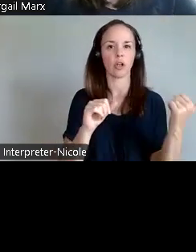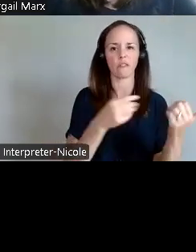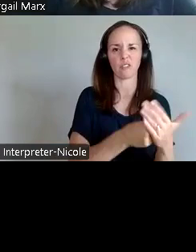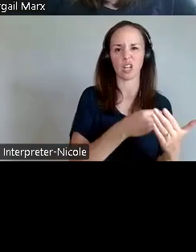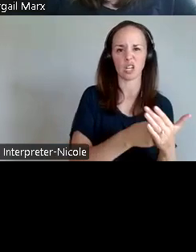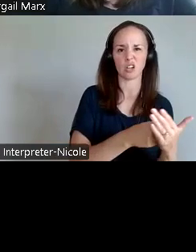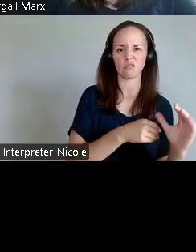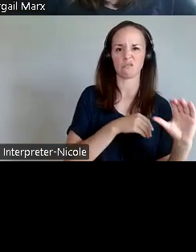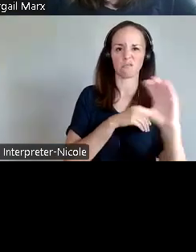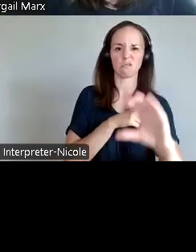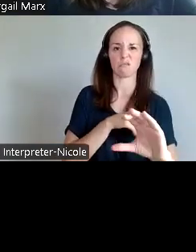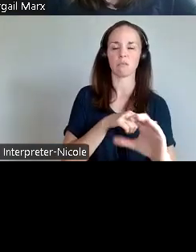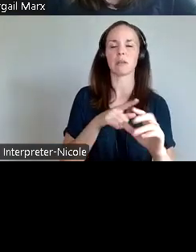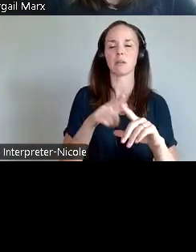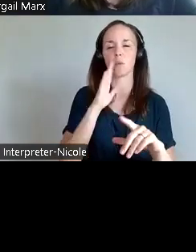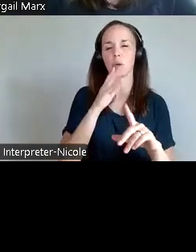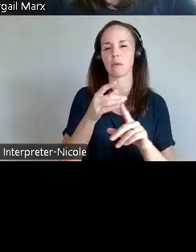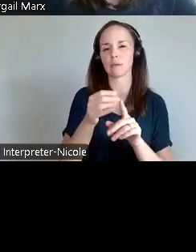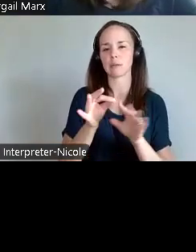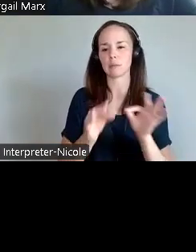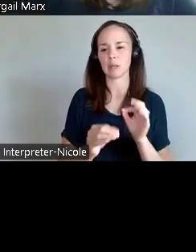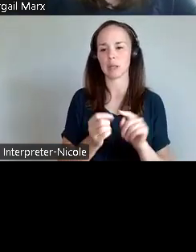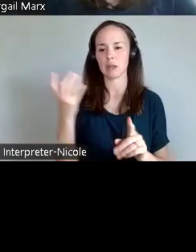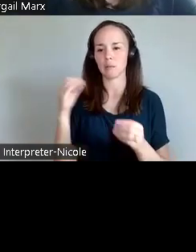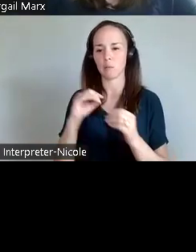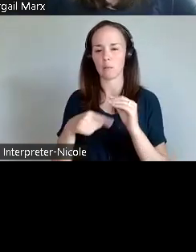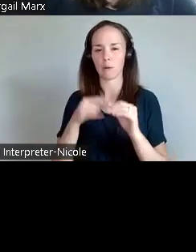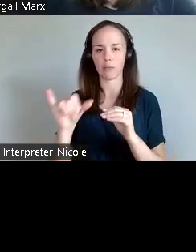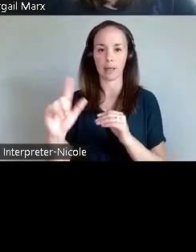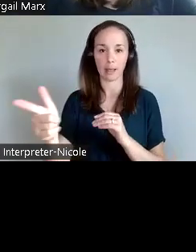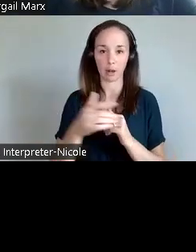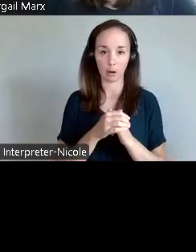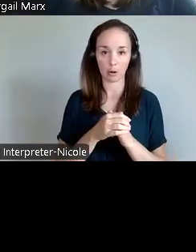And we'll talk a little bit more about that. And then we never want to forget what